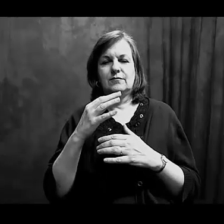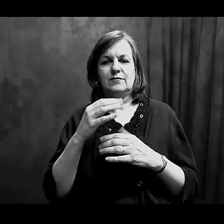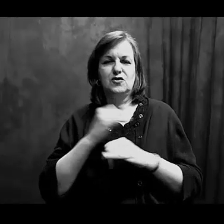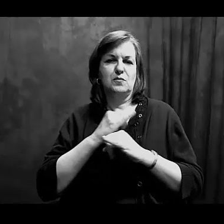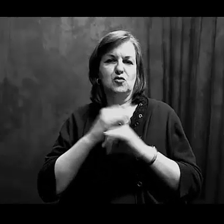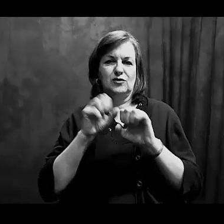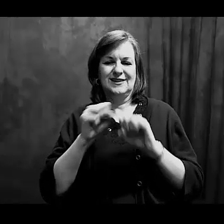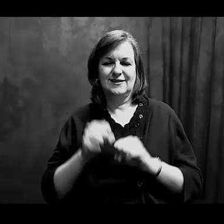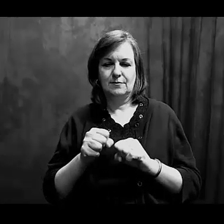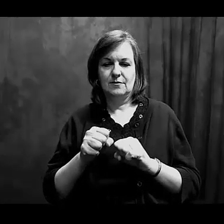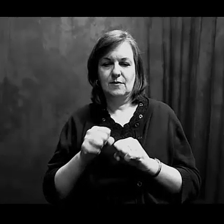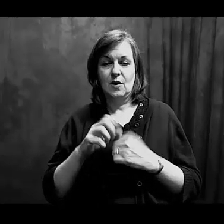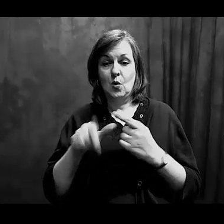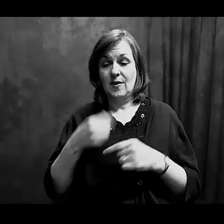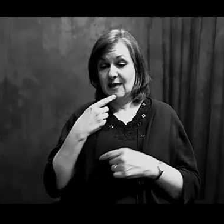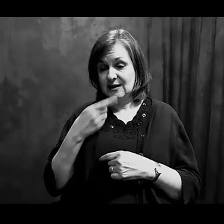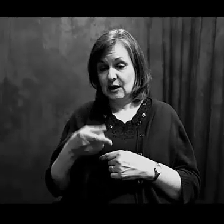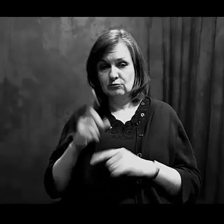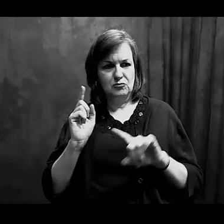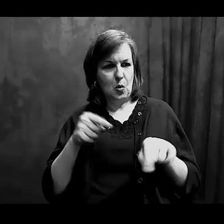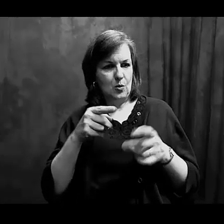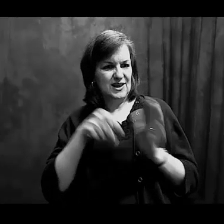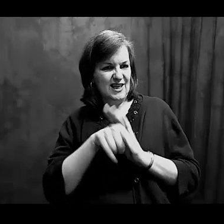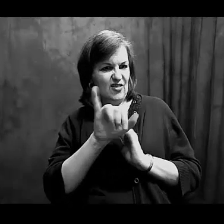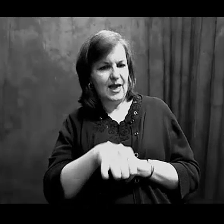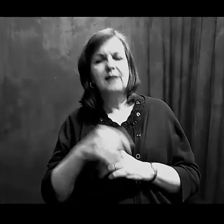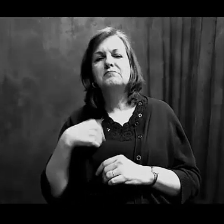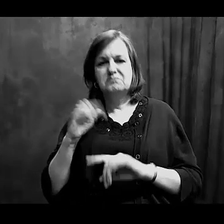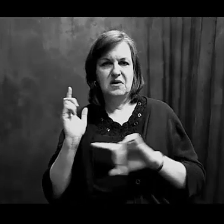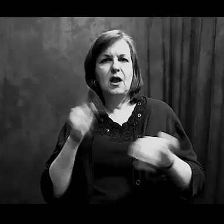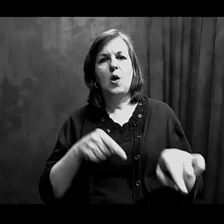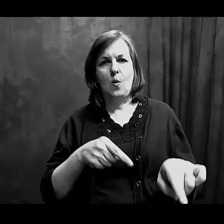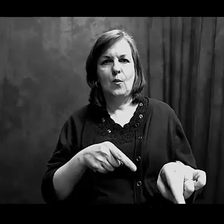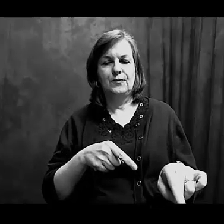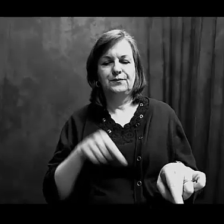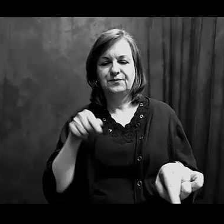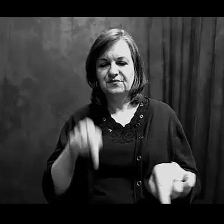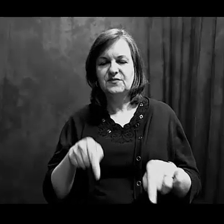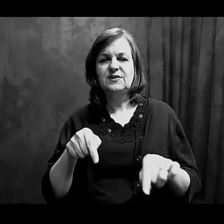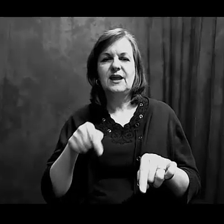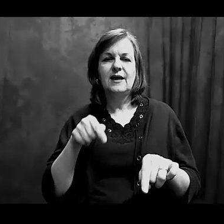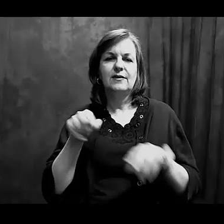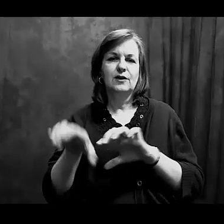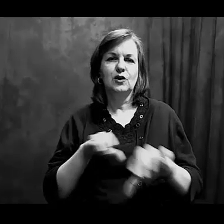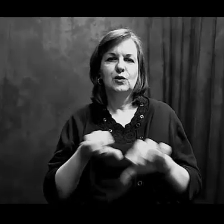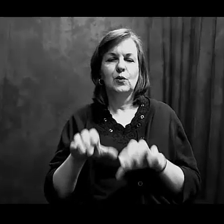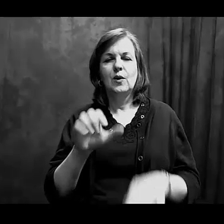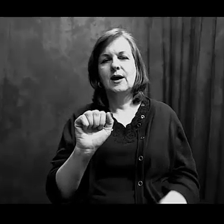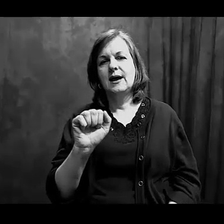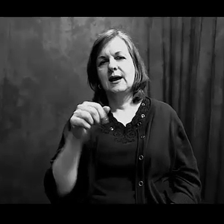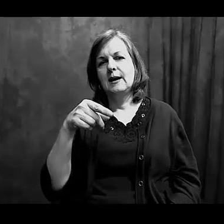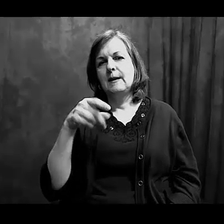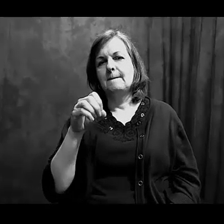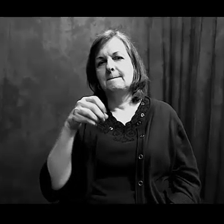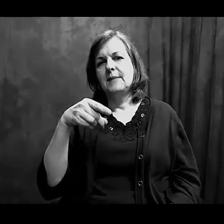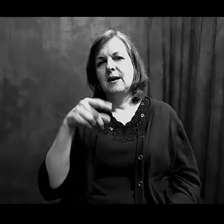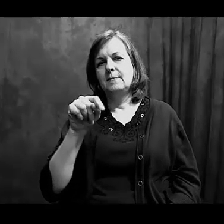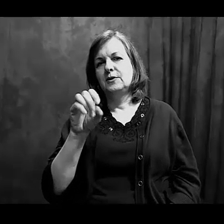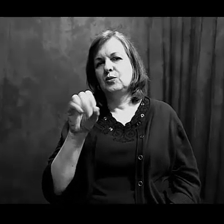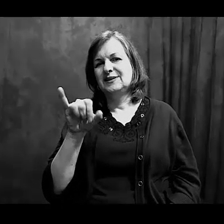they will kill anything they are told to and so these are the ones that are going to carry out apoptosis -